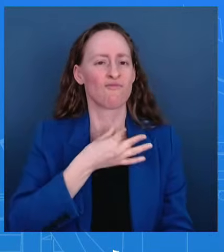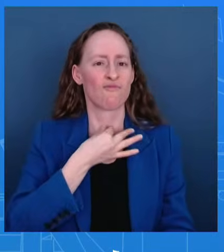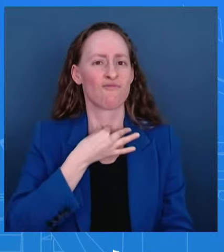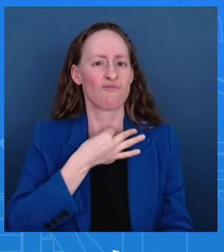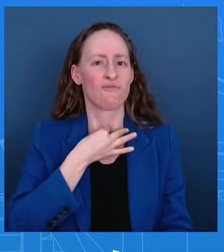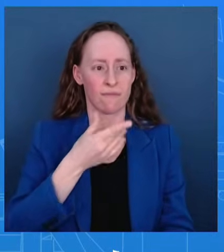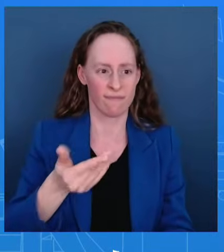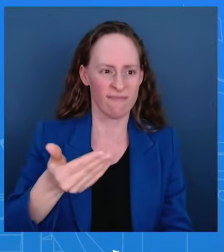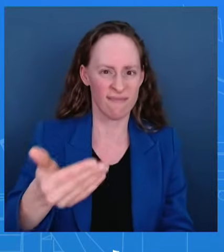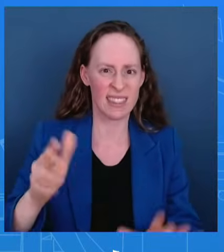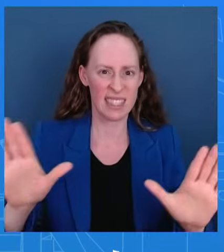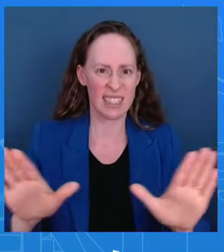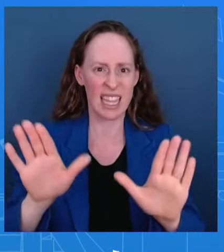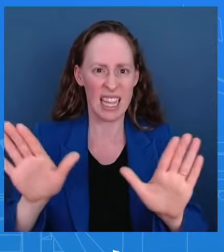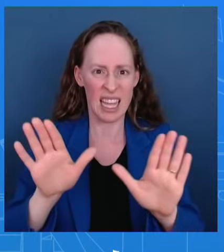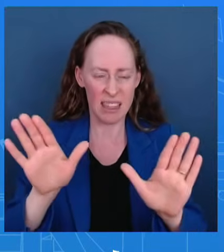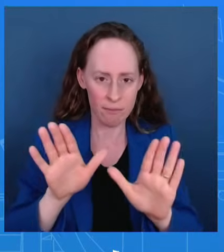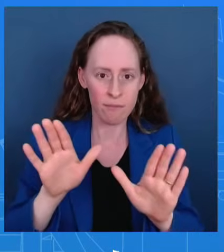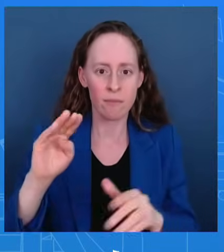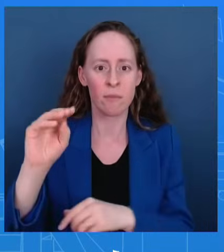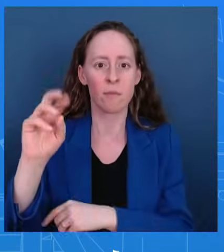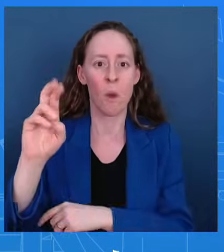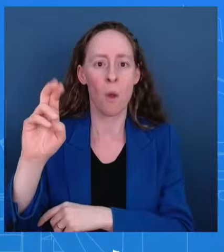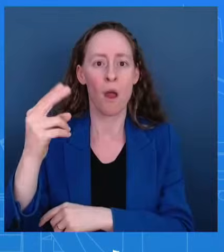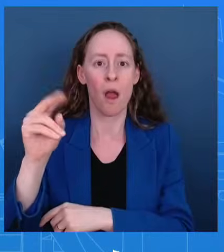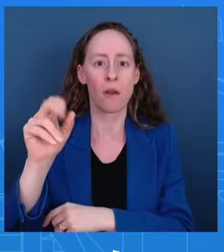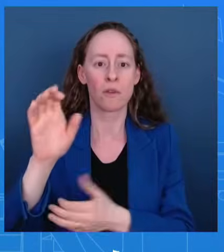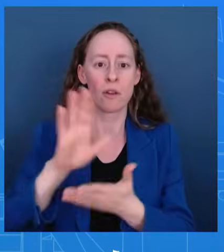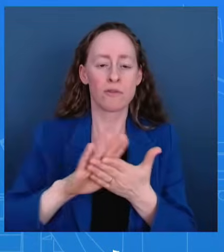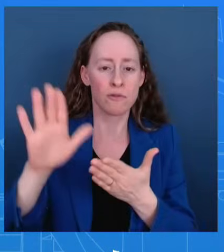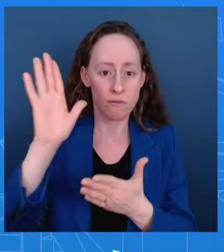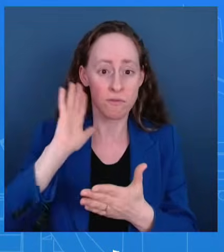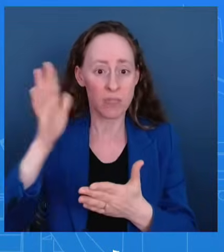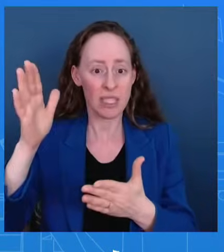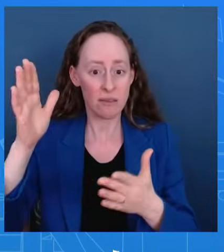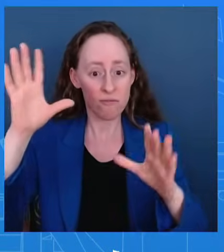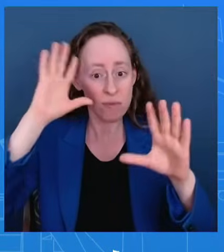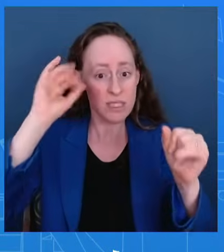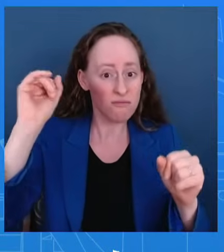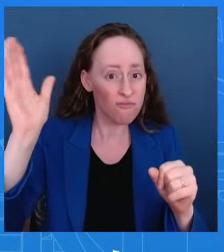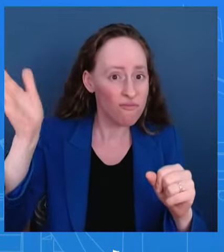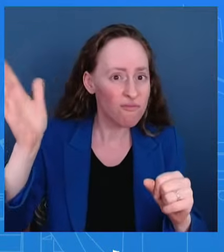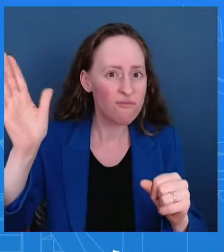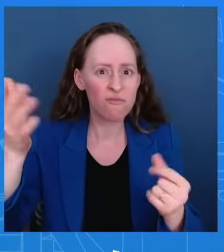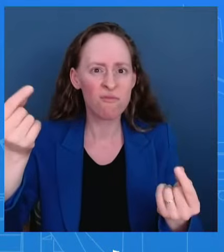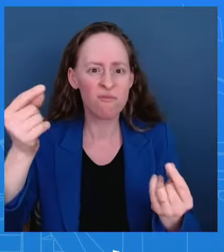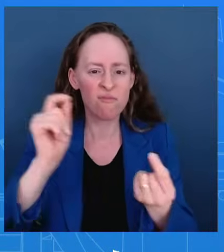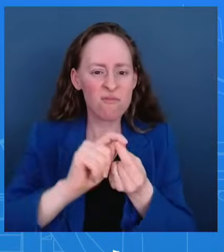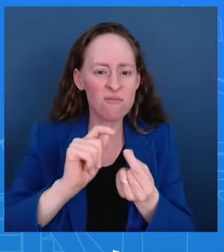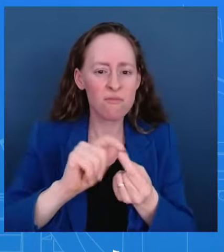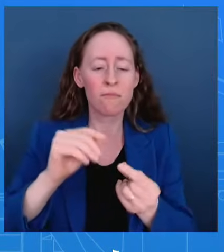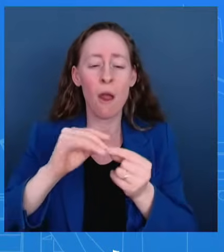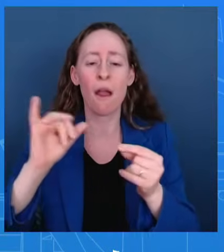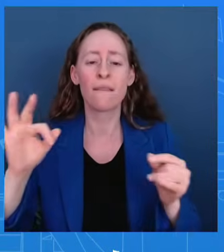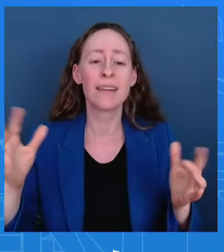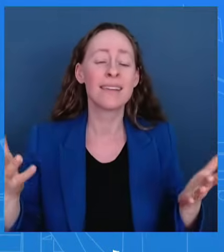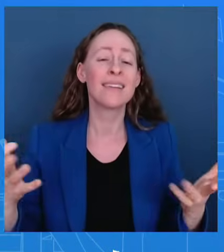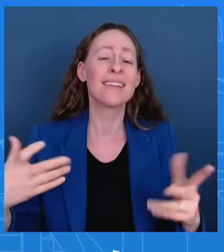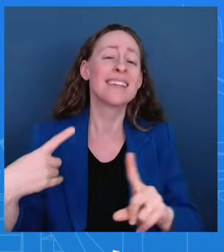Will it be more of a lofty "go forth and prosper" kind of speech? Can you give us a sense of -- Ms. Jean-Pierre: So -- The Press: -- without getting specific -- Ms. Jean-Pierre: I know. The Press: -- because I know you -- Ms. Jean-Pierre: I know.